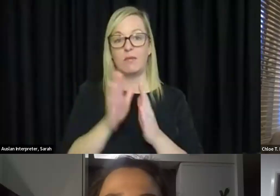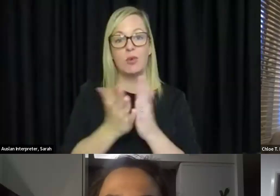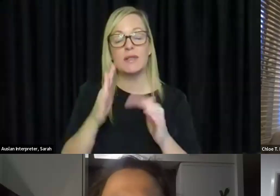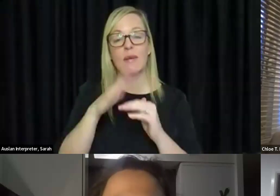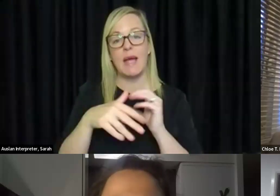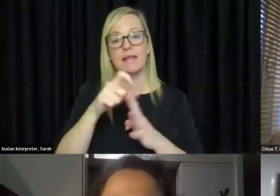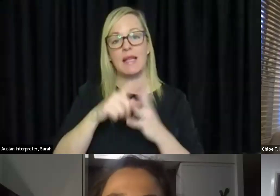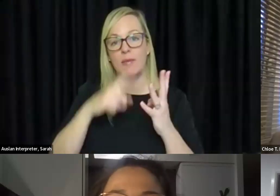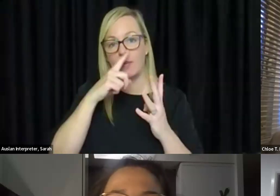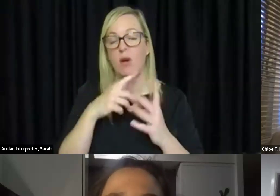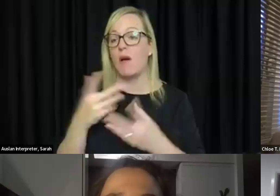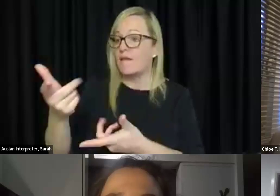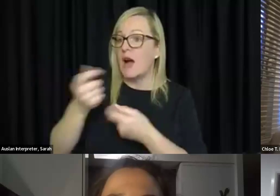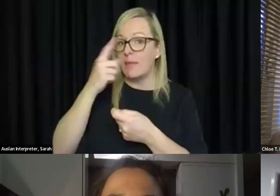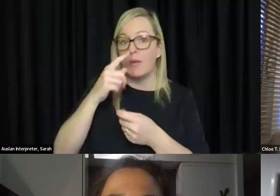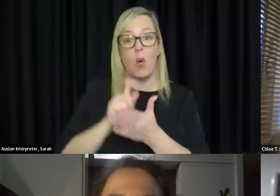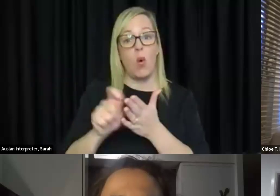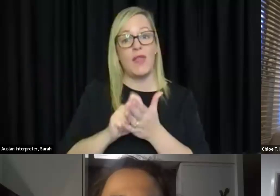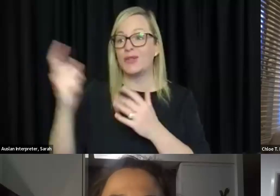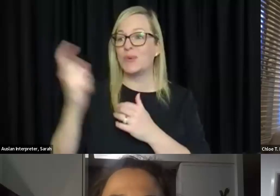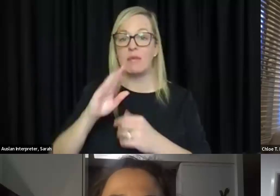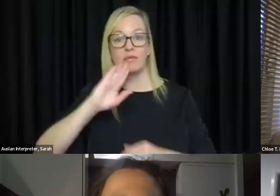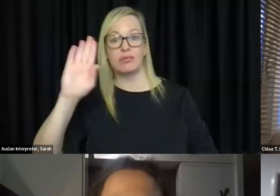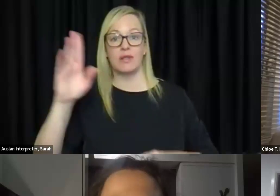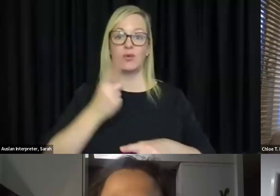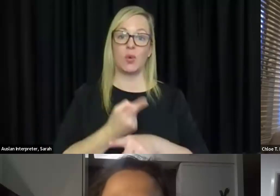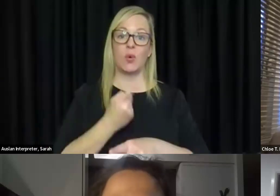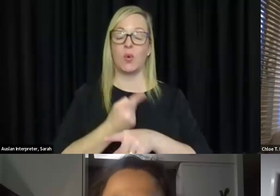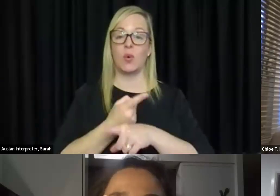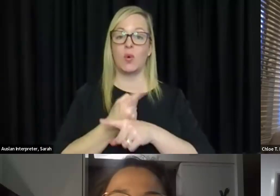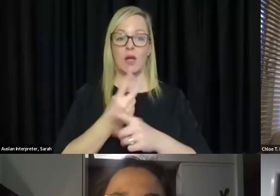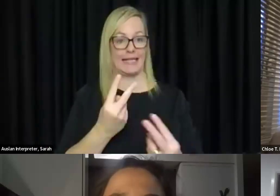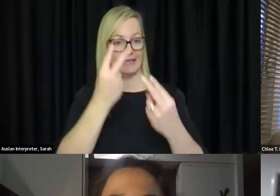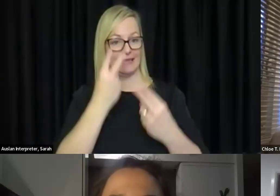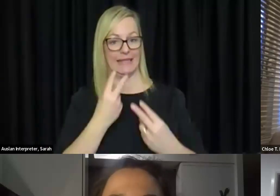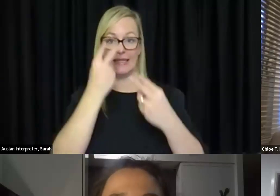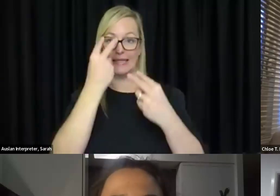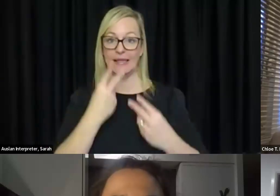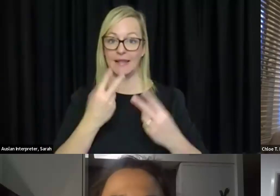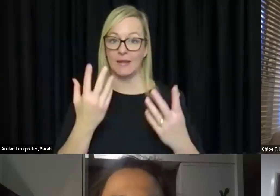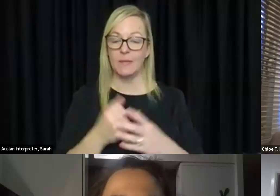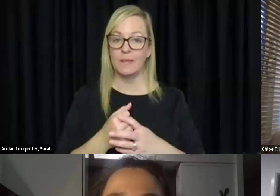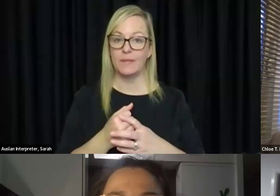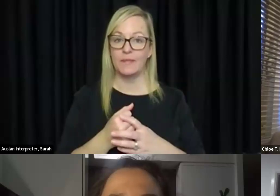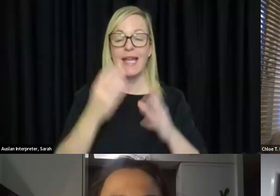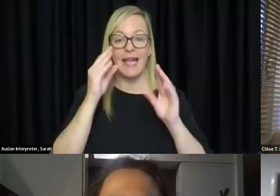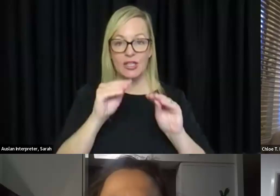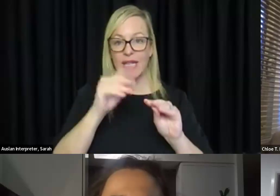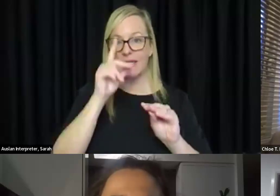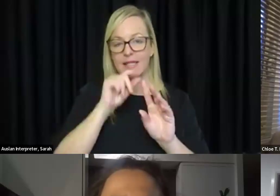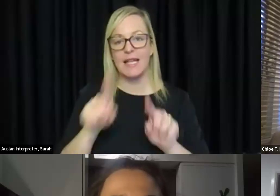and do author talks, all of those things educators can do to challenge the norms and the assumptions